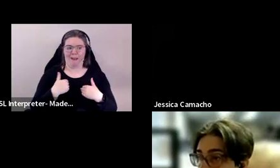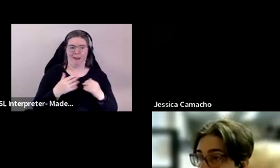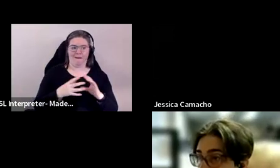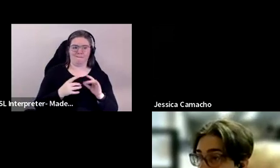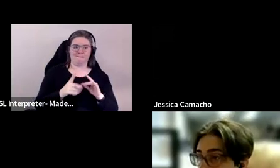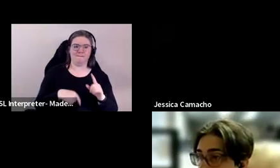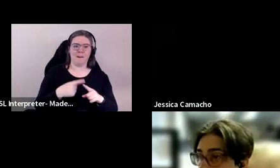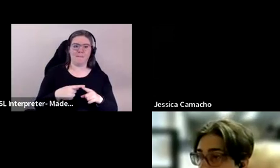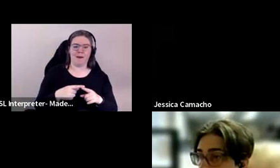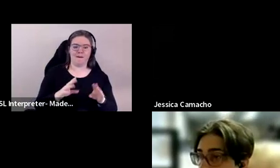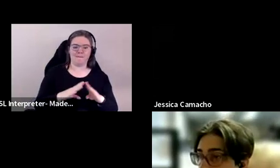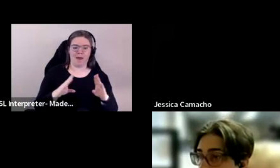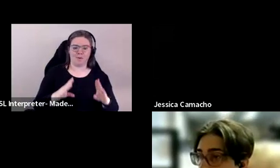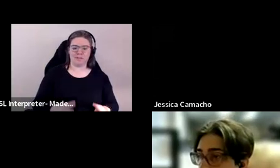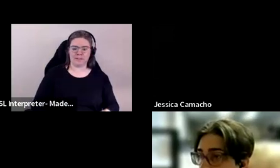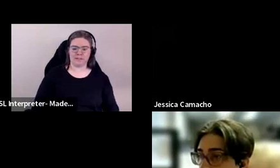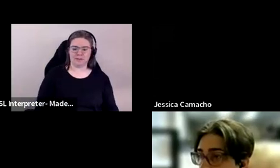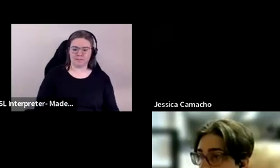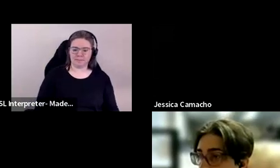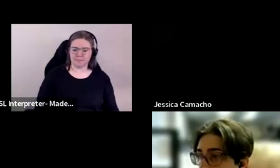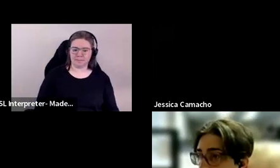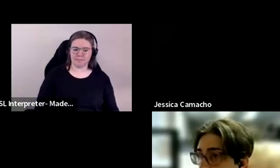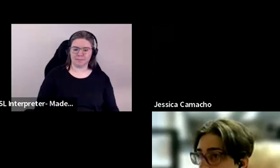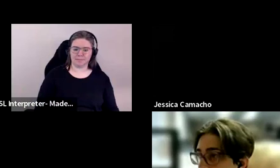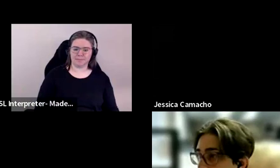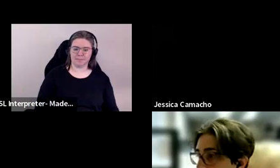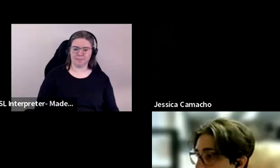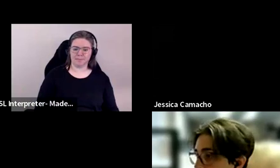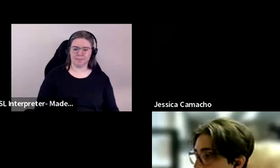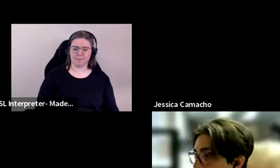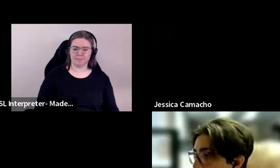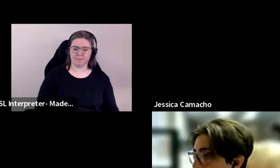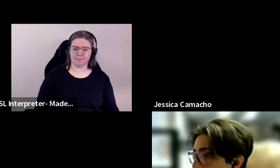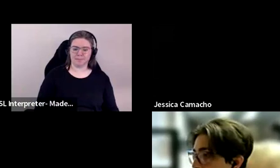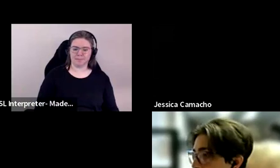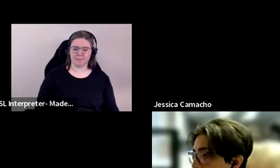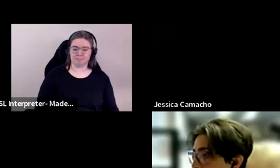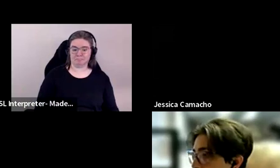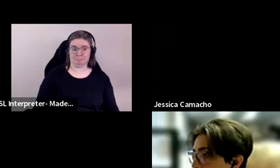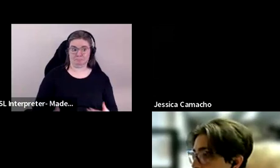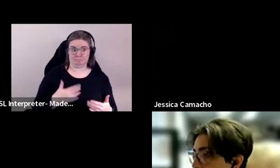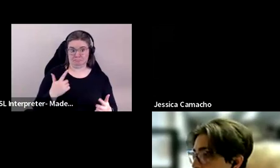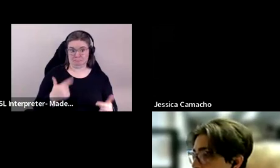Joan LaBelle: but it's mine is more on the housing thing. Joan LaBelle: Whichever. Joan LaBelle: how do we want to do it?